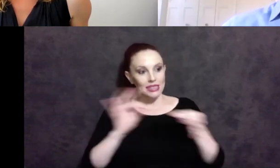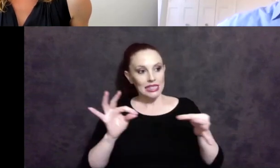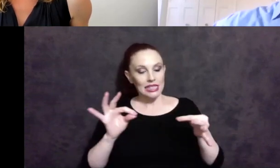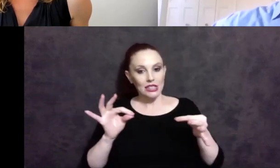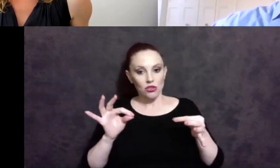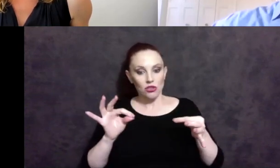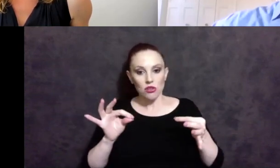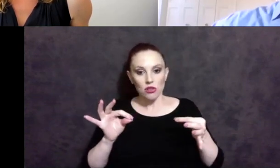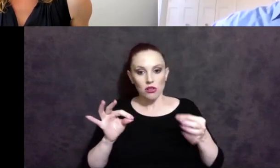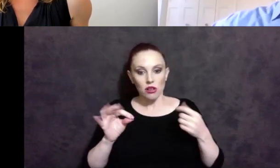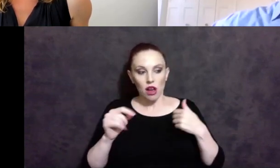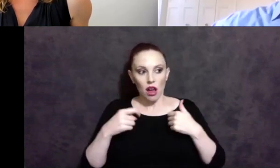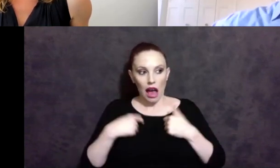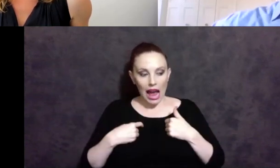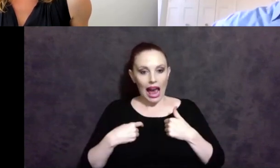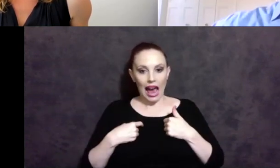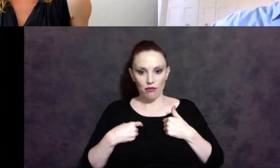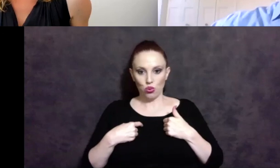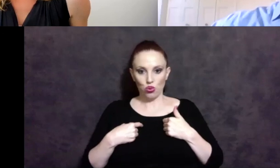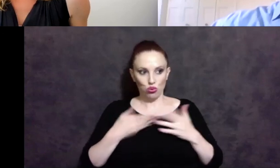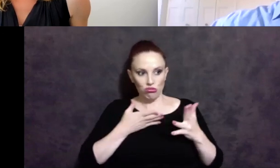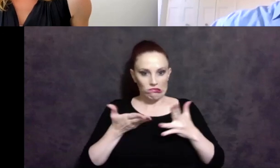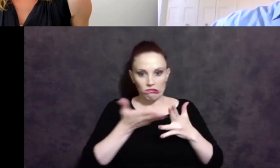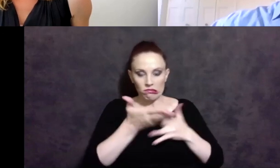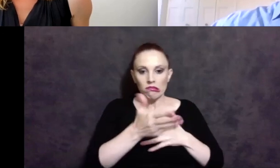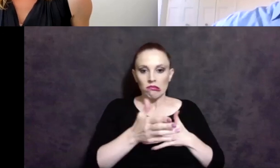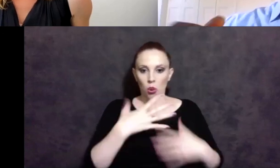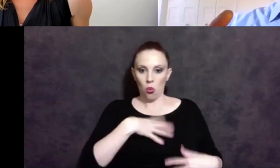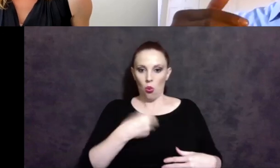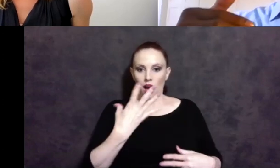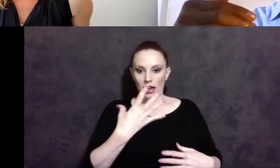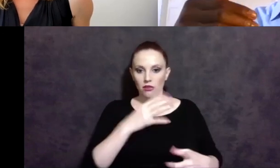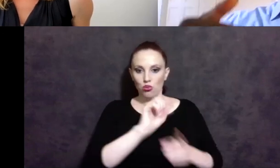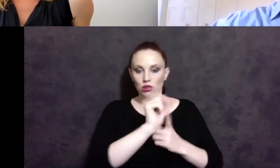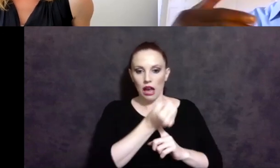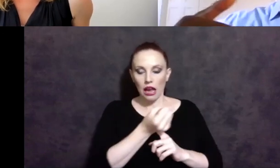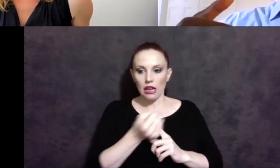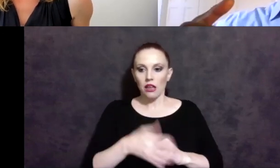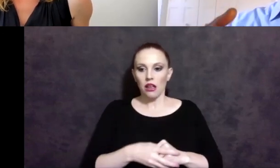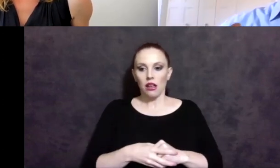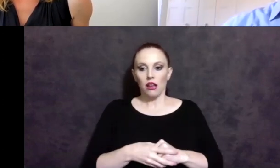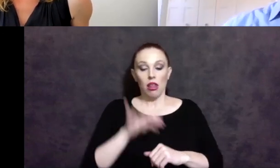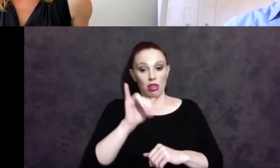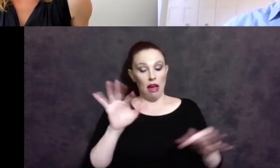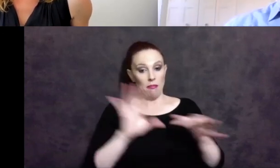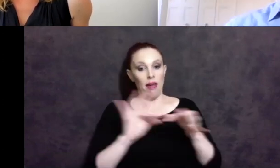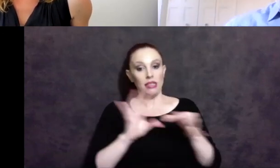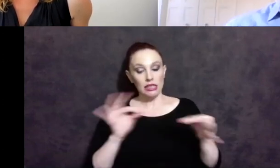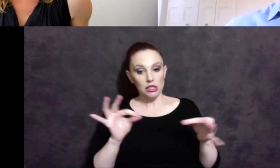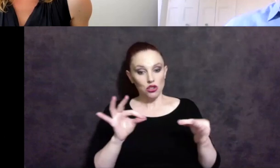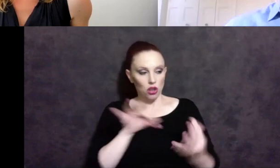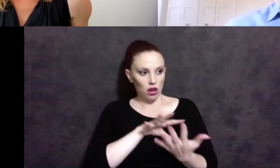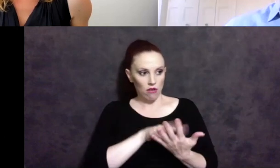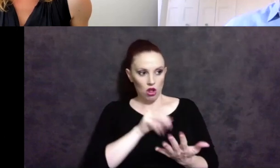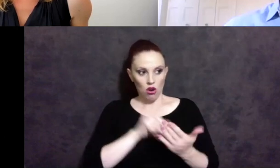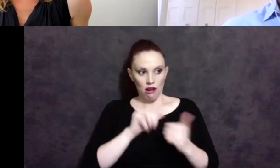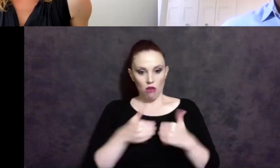have to navigate white society, right? So that message of learning how to freeze is